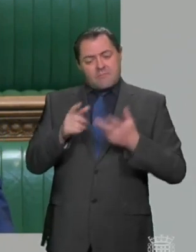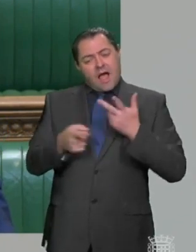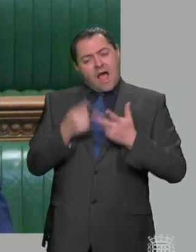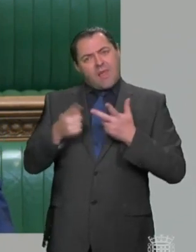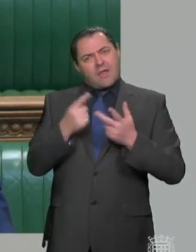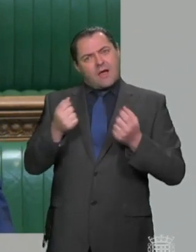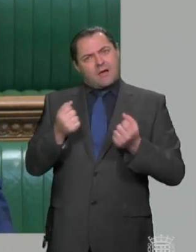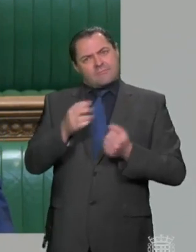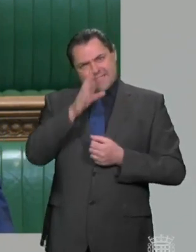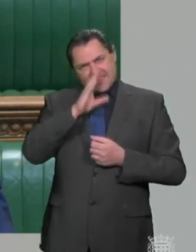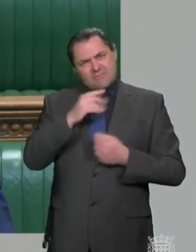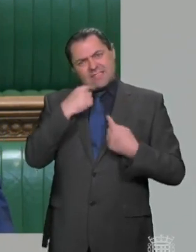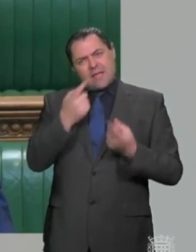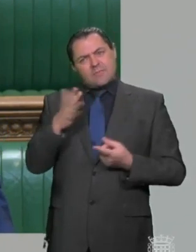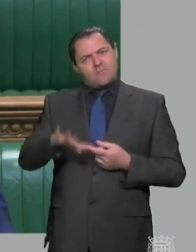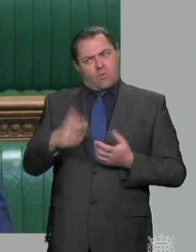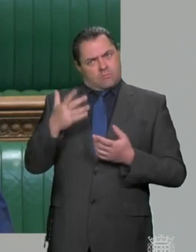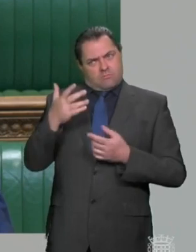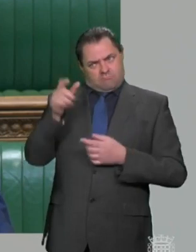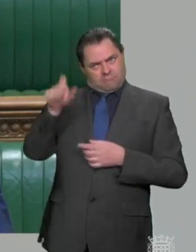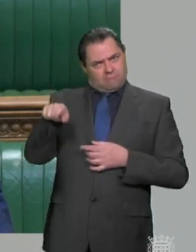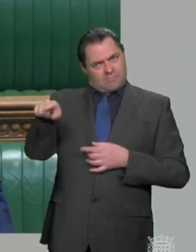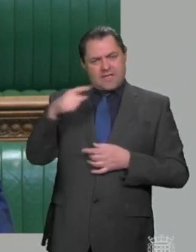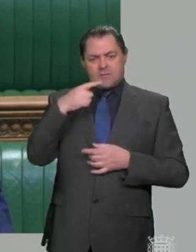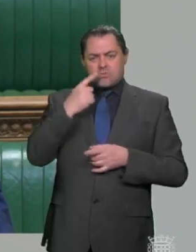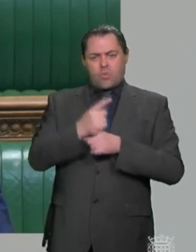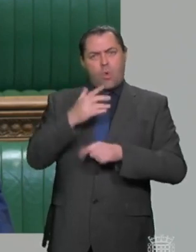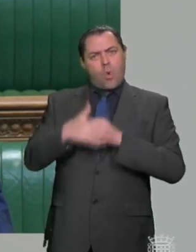the Prime Minister’s former adviser this morning concerns the conduct of the Health Secretary,